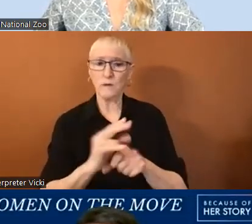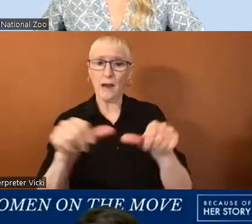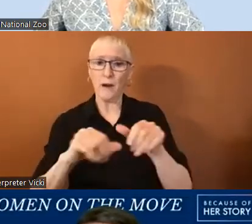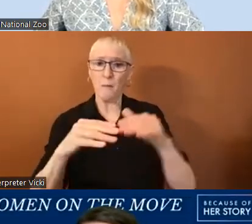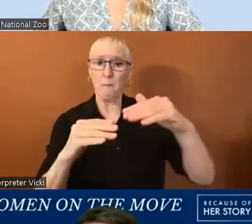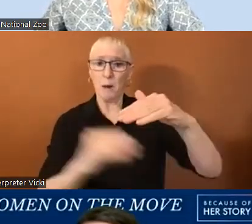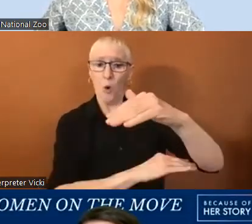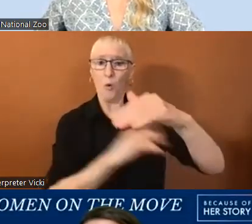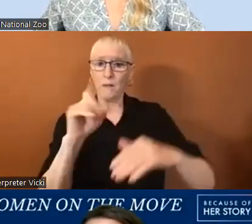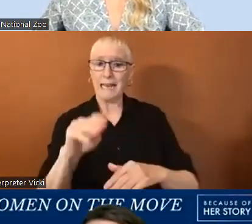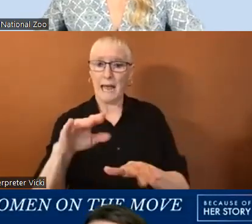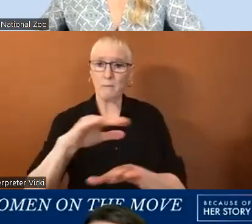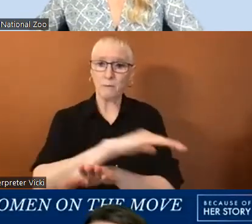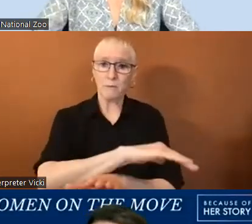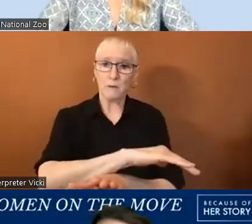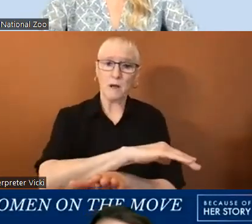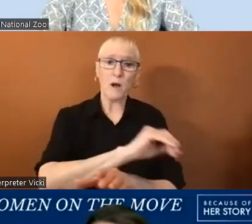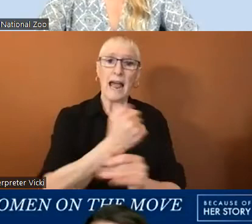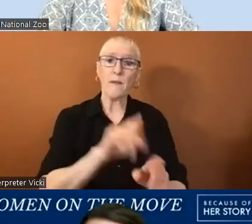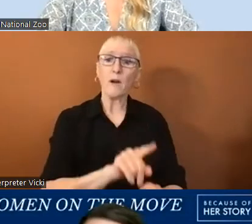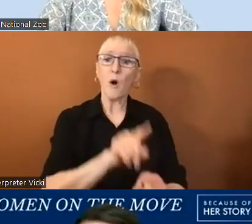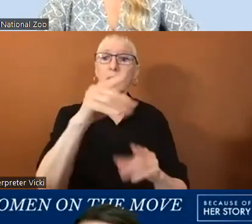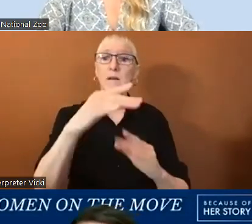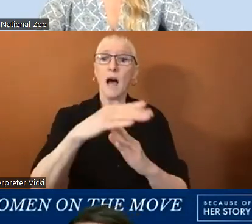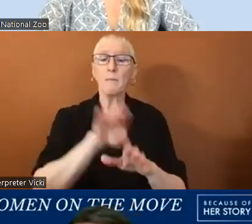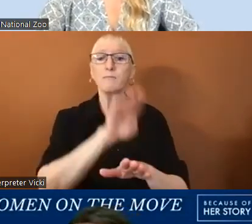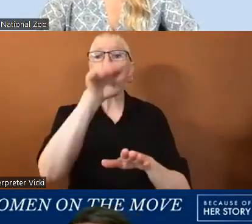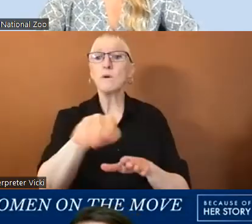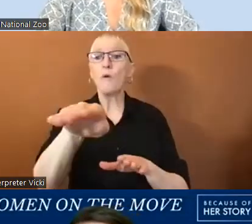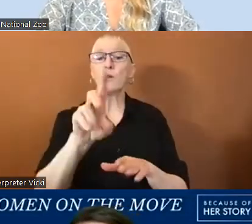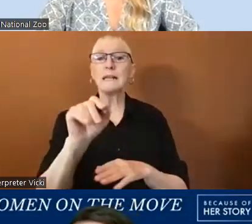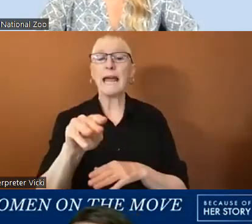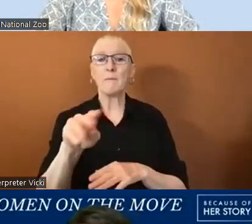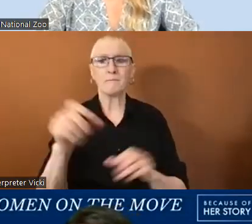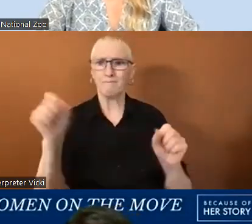using the habitat above where the dam is and yes, they are. We have um successfully, you know, found